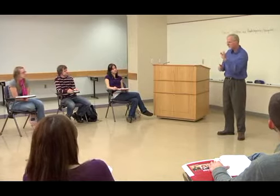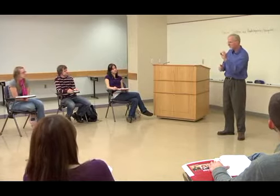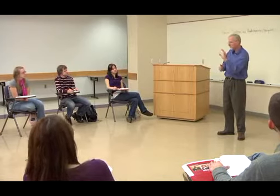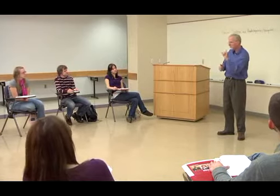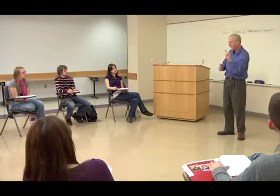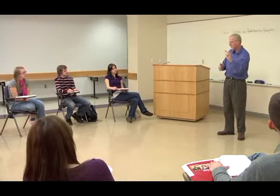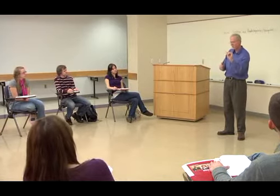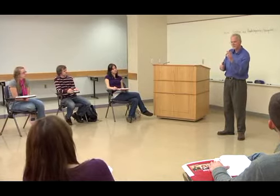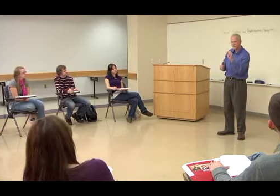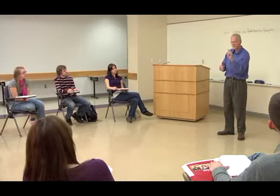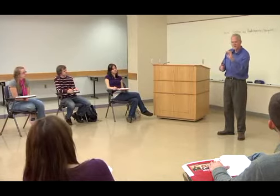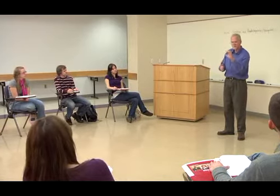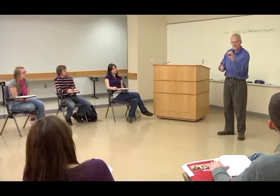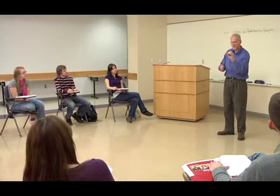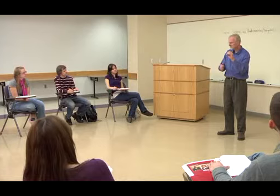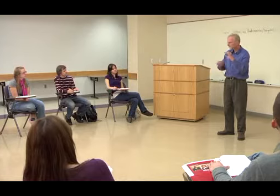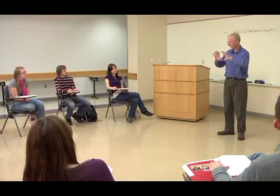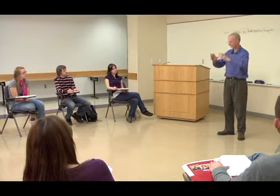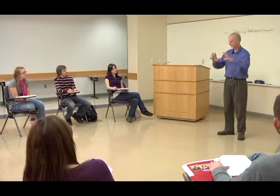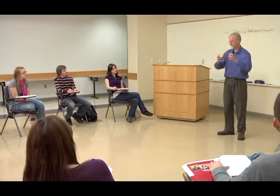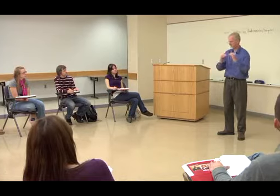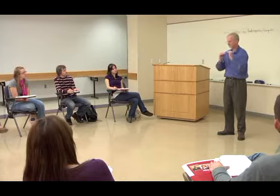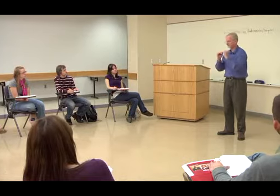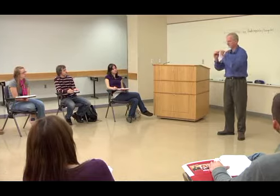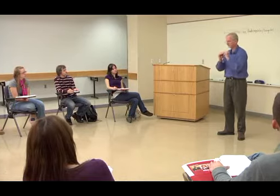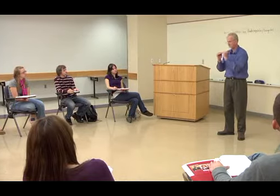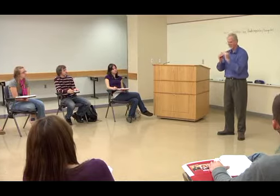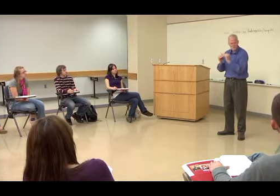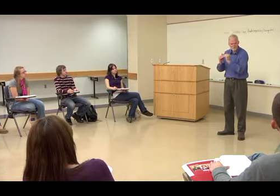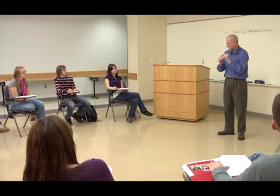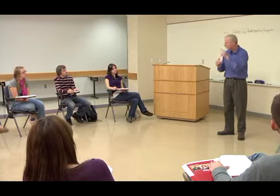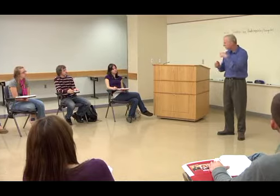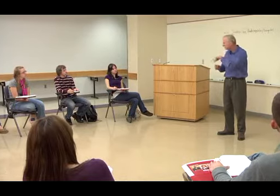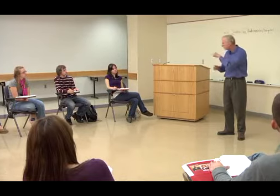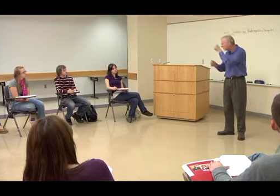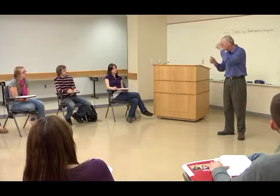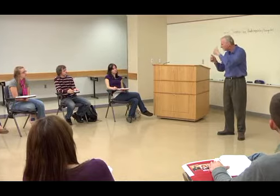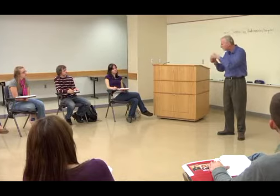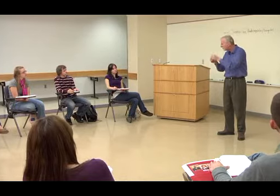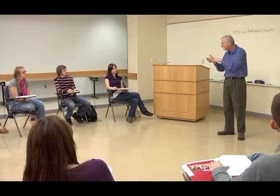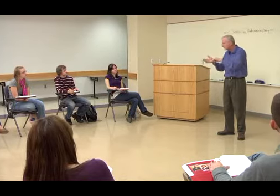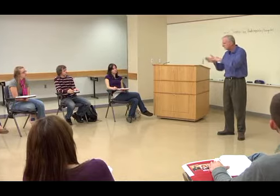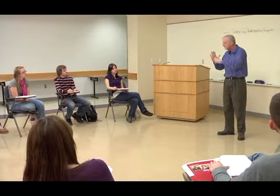about social justice from last week.